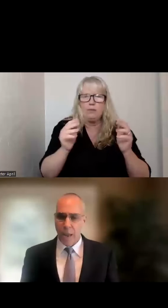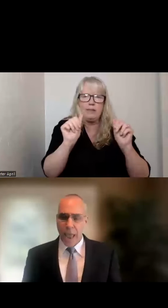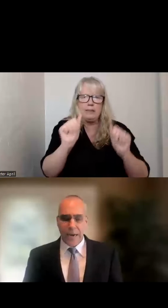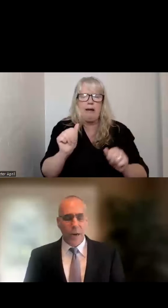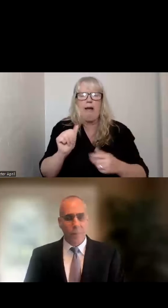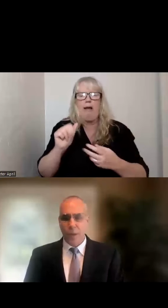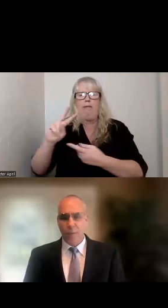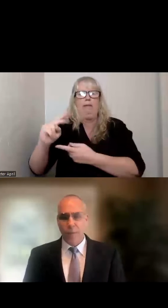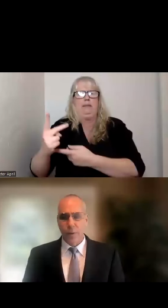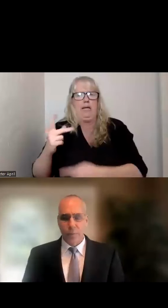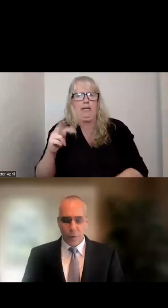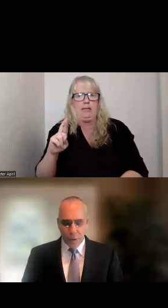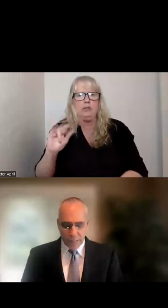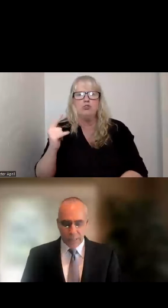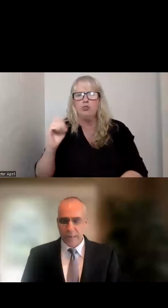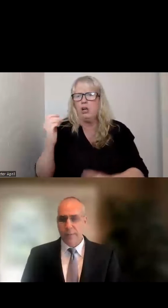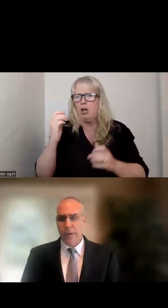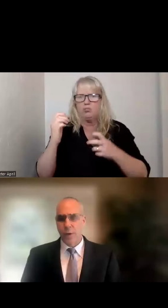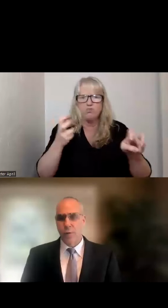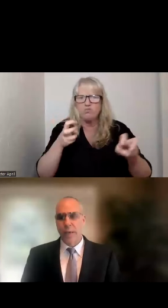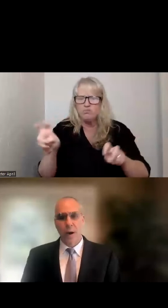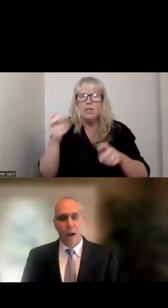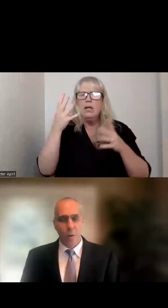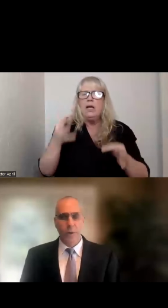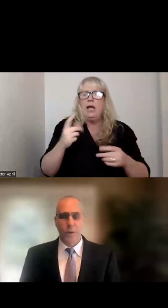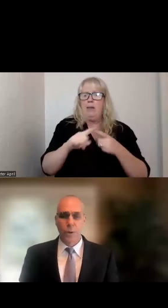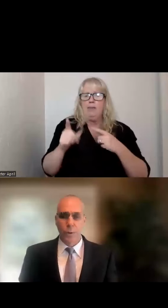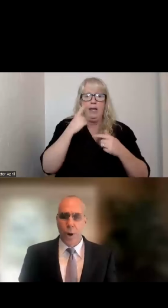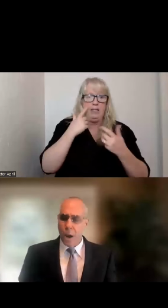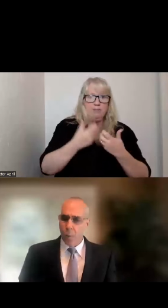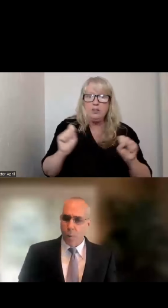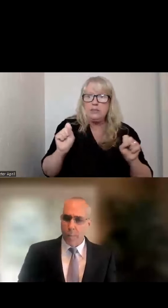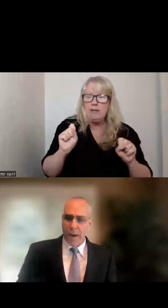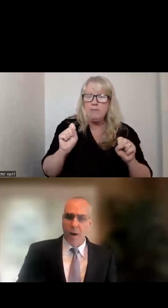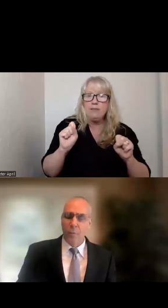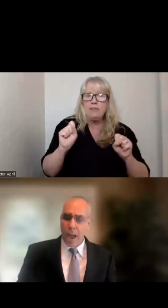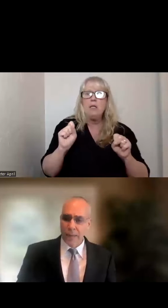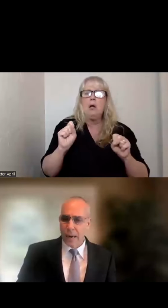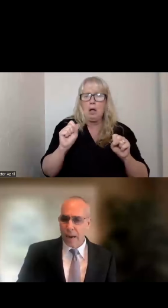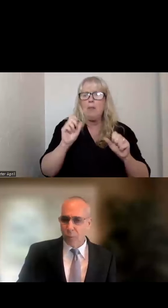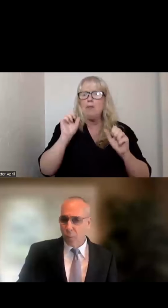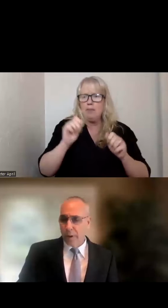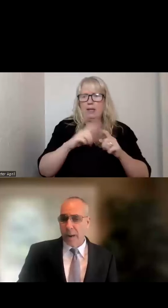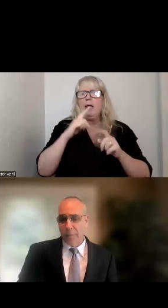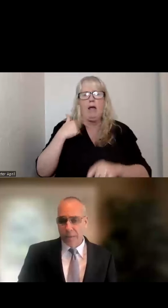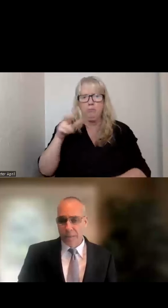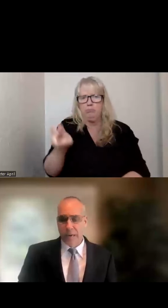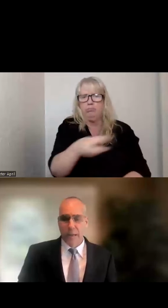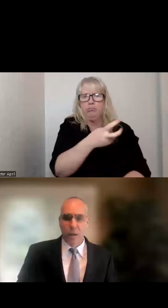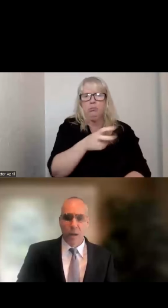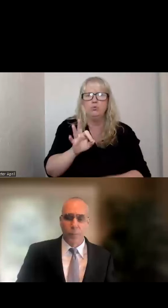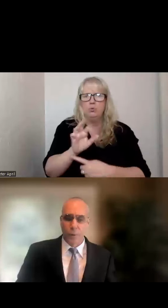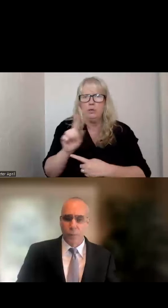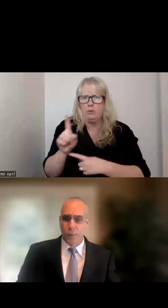ANY TIME THEY FEEL THERE IS A SAFETY ISSUE, THEY CAN DO A WARM HAND OFF BACK TO 911 AND SEND OUT BACK TO LAW ENFORCEMENT